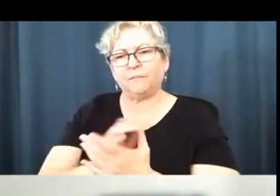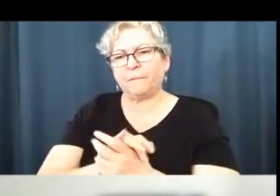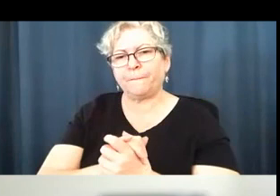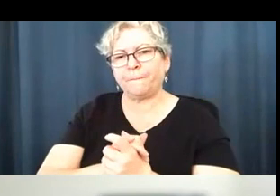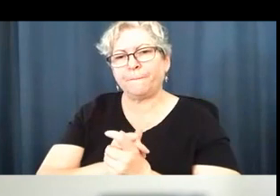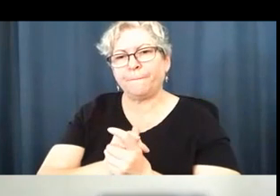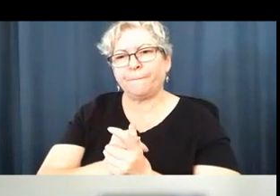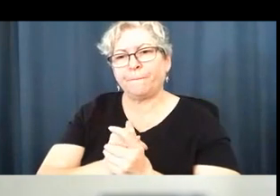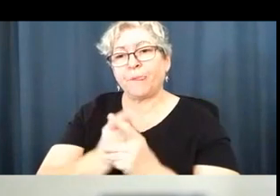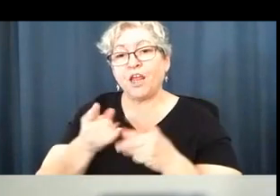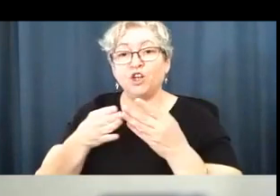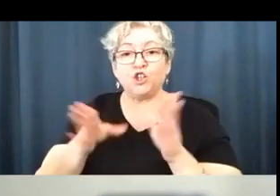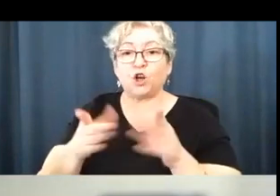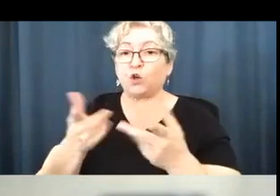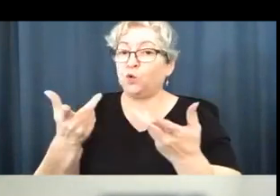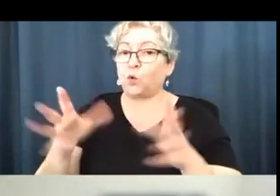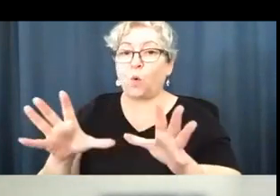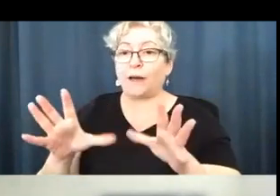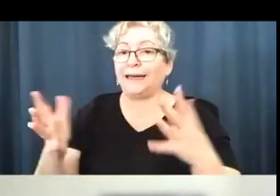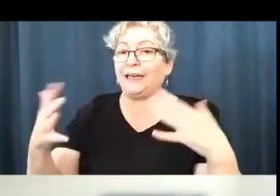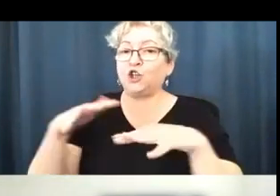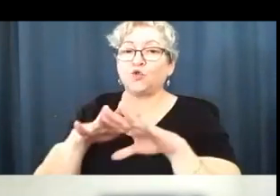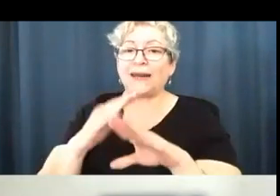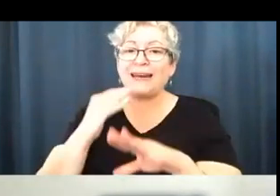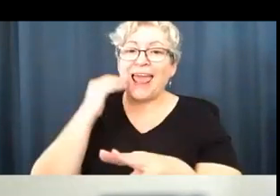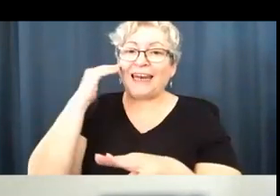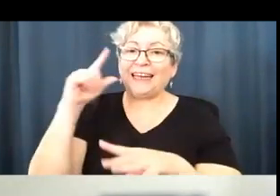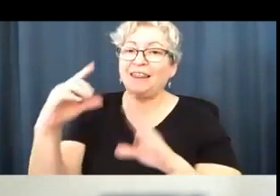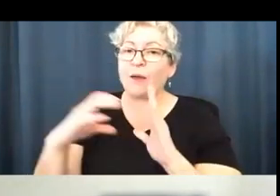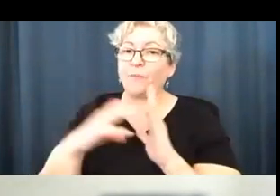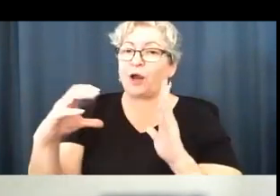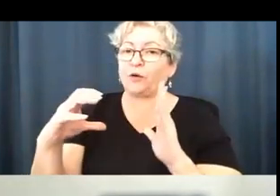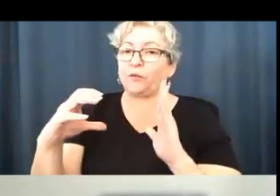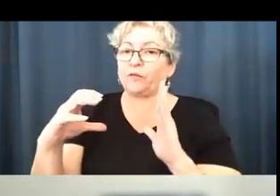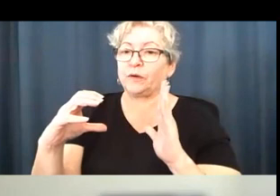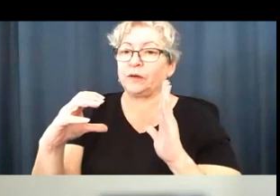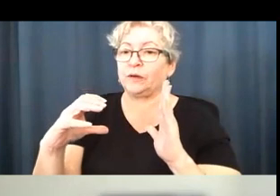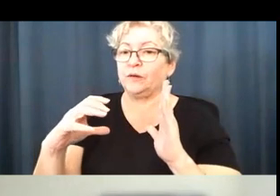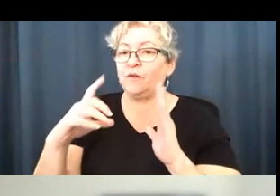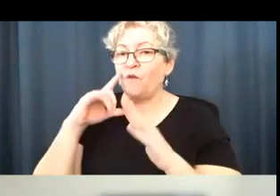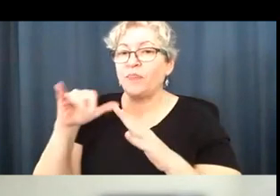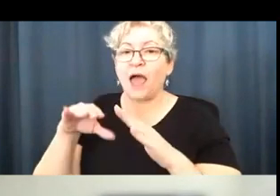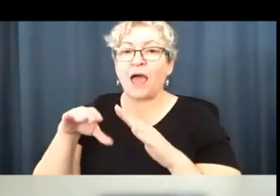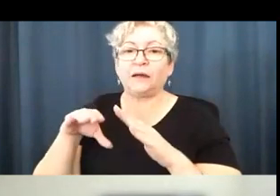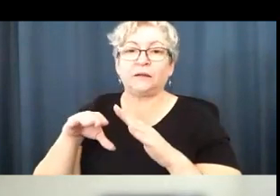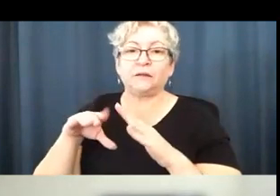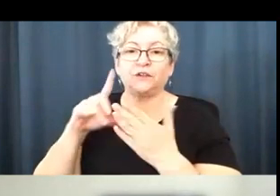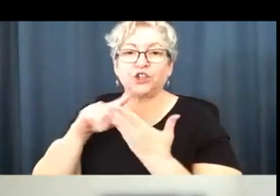In general, you don't wanna integrate headings into the paragraph text for the Automatic Accessibility Checker, but also I have seen some weird behaviors.